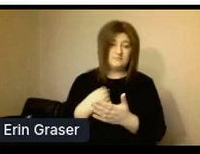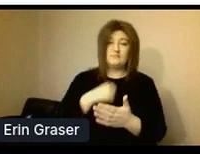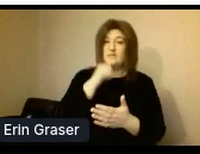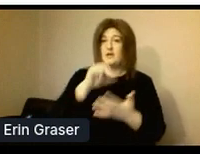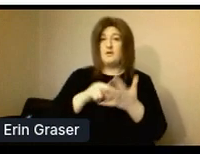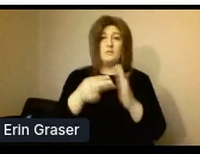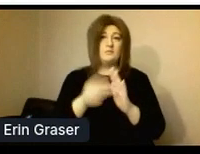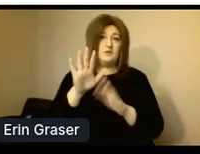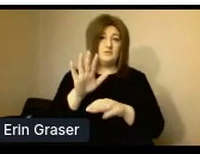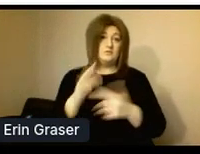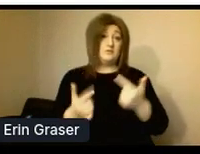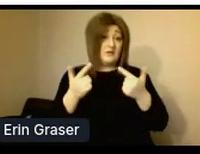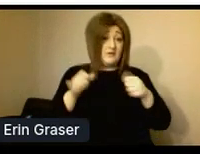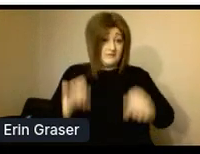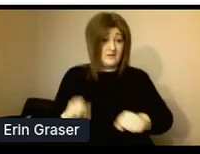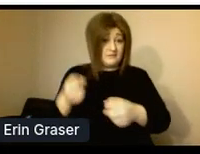What I mean when I talk about privilege